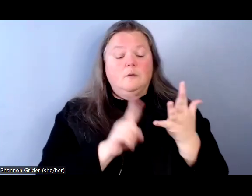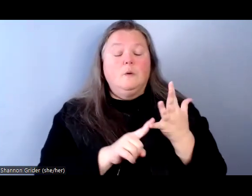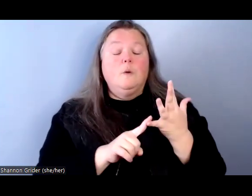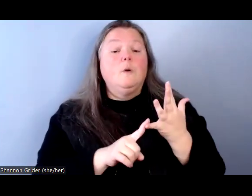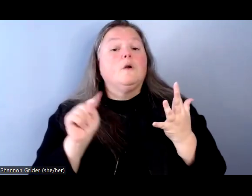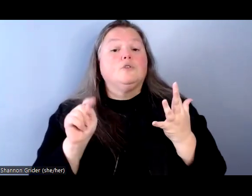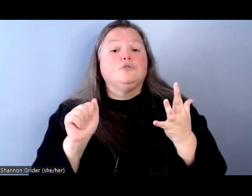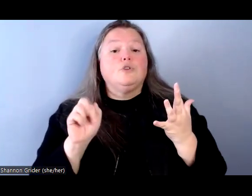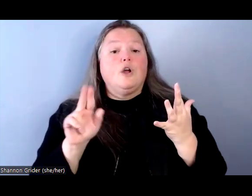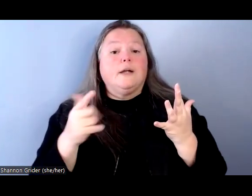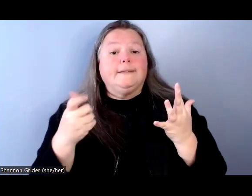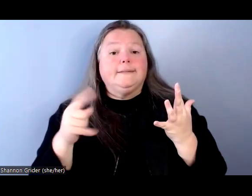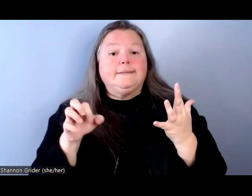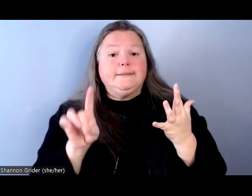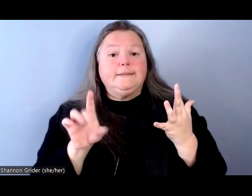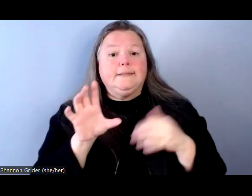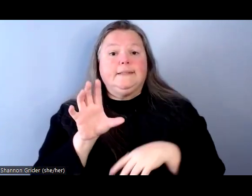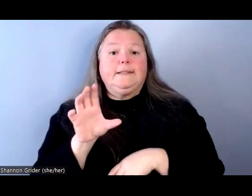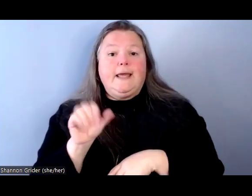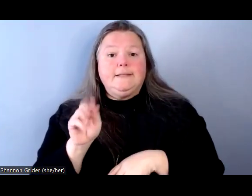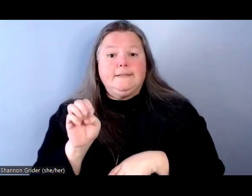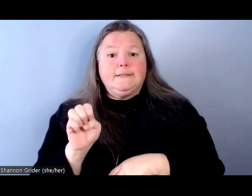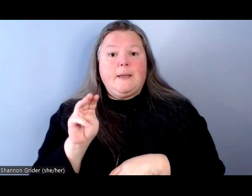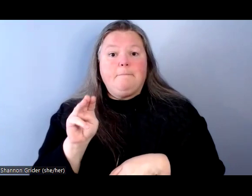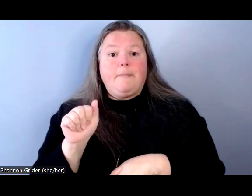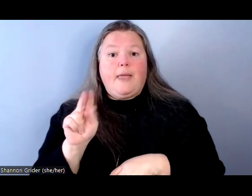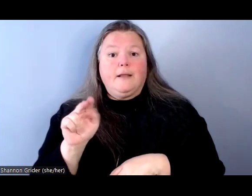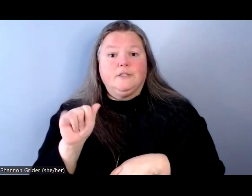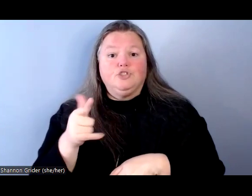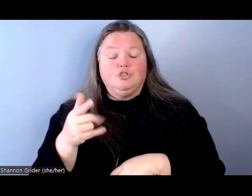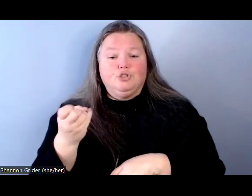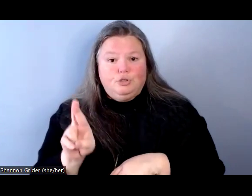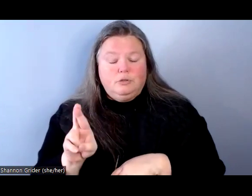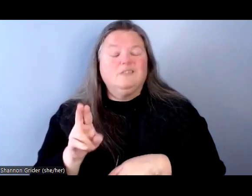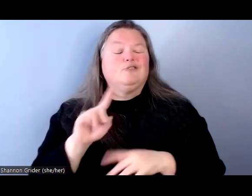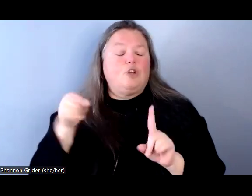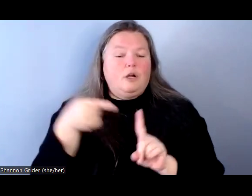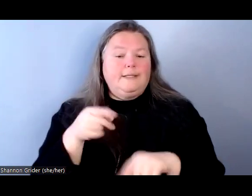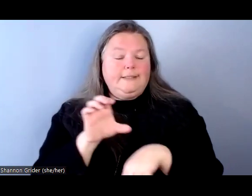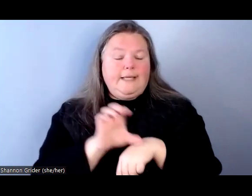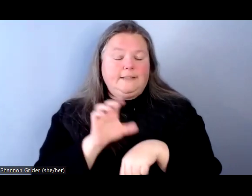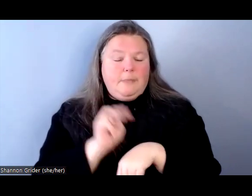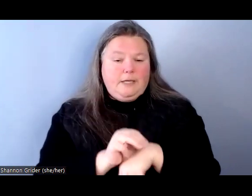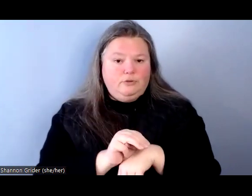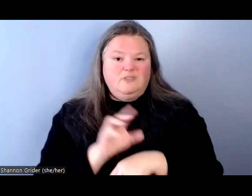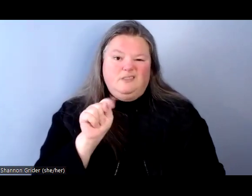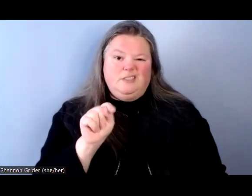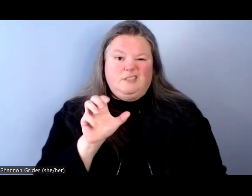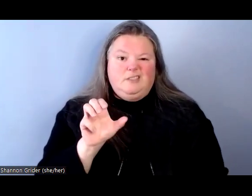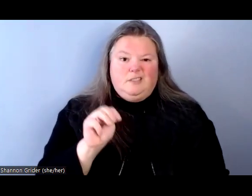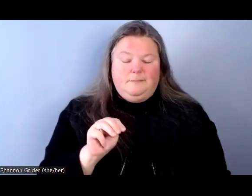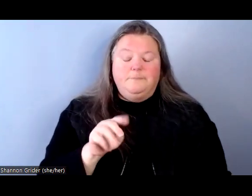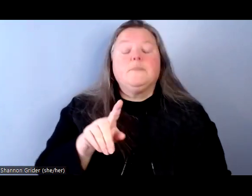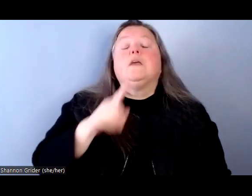or Targeted Case Manager (TCM),